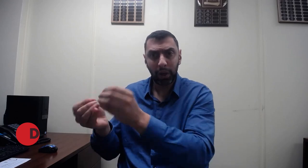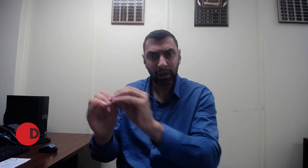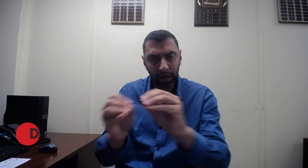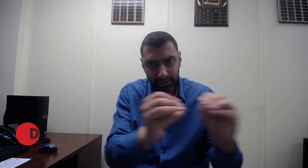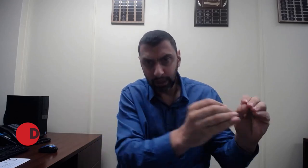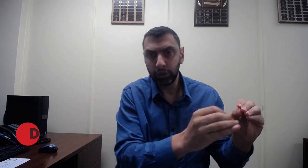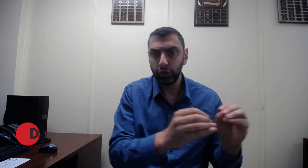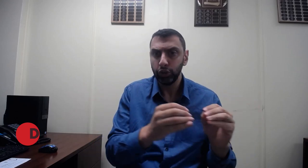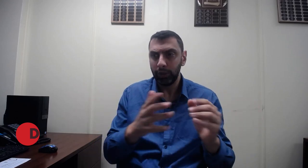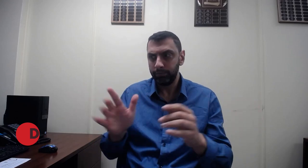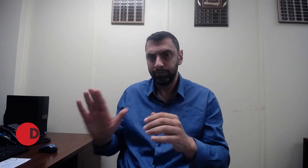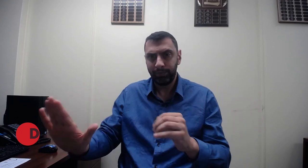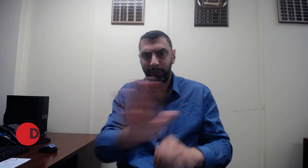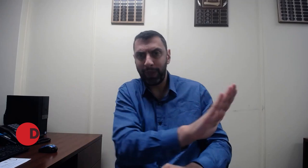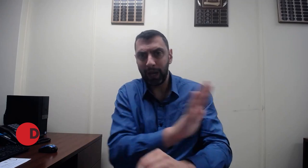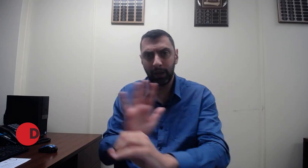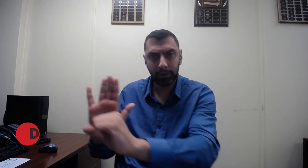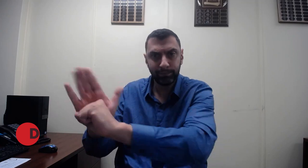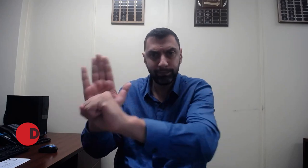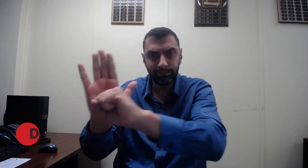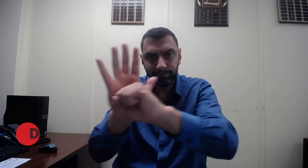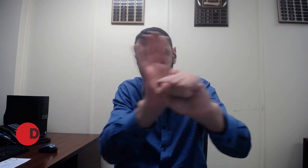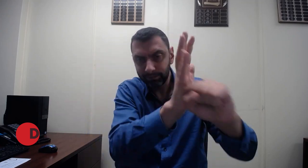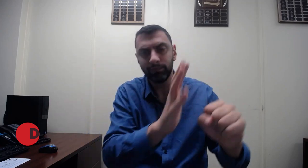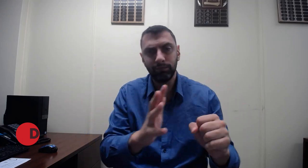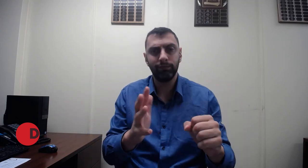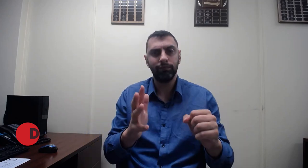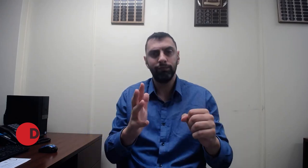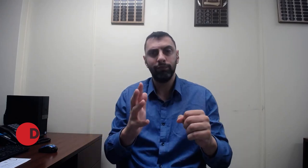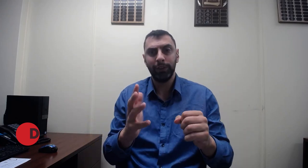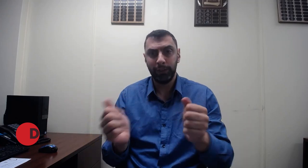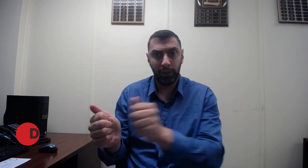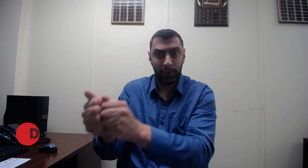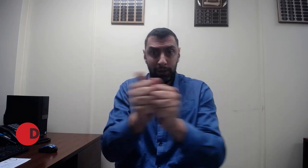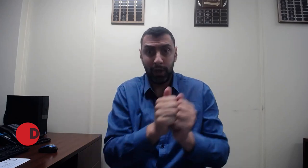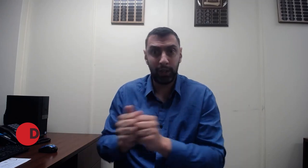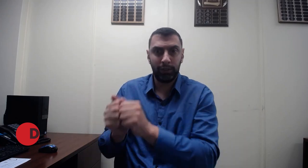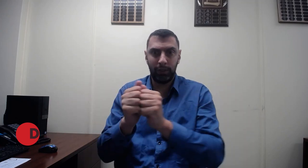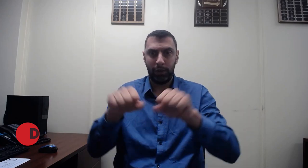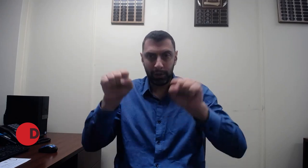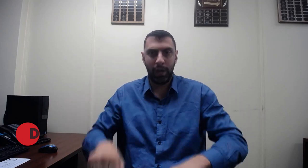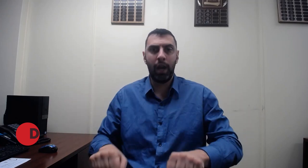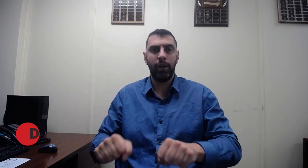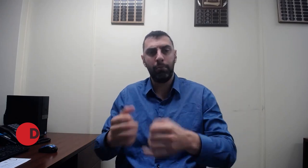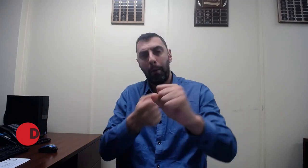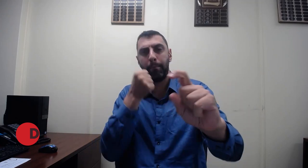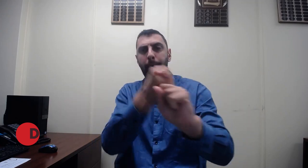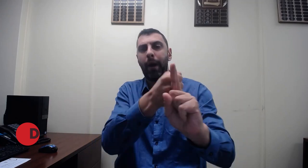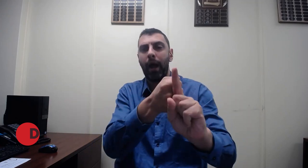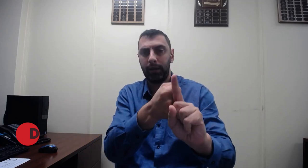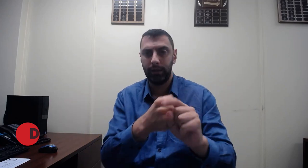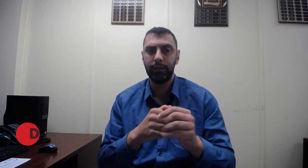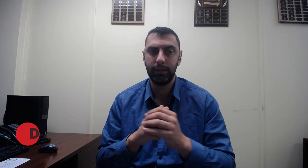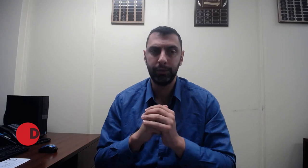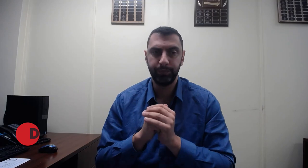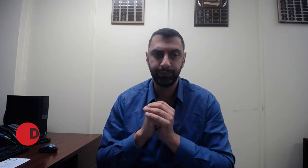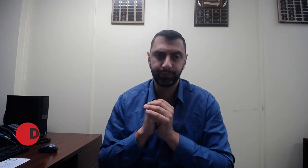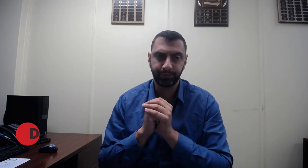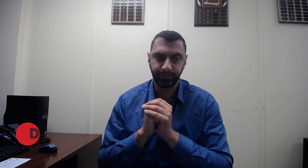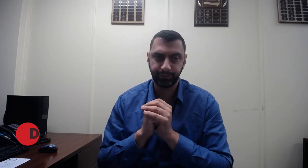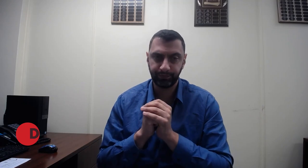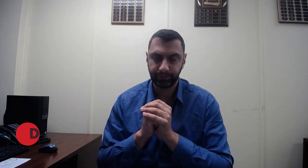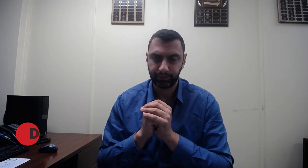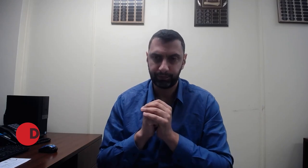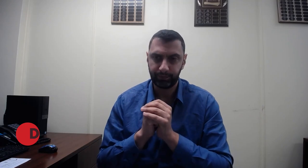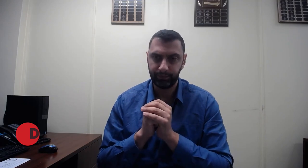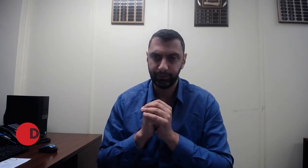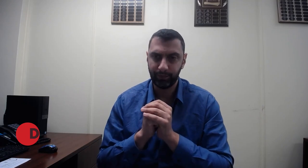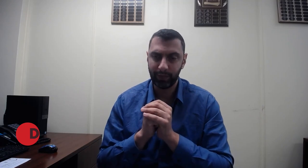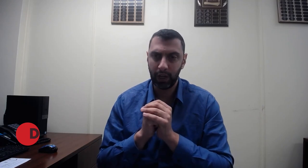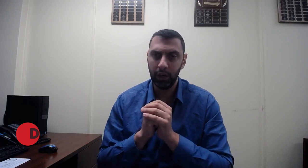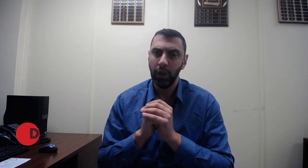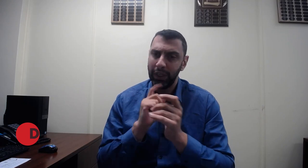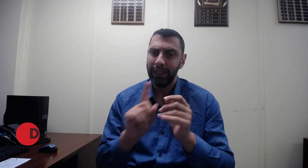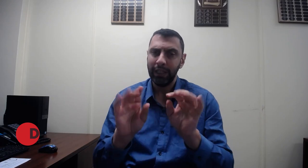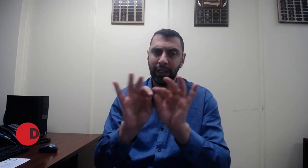organizations with their advocacy so together we can make an impact.